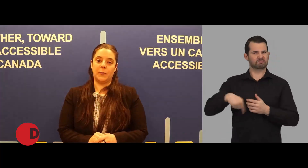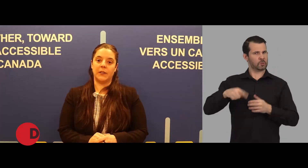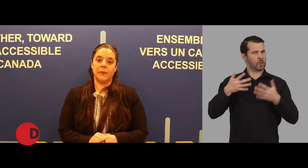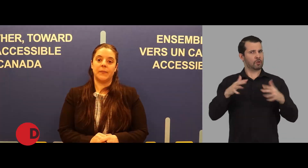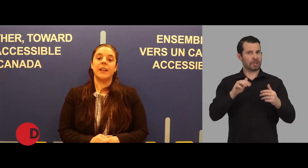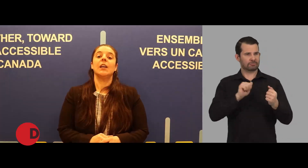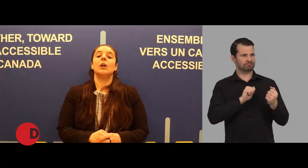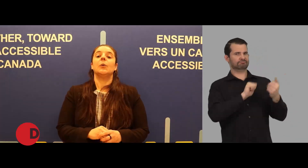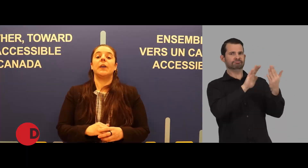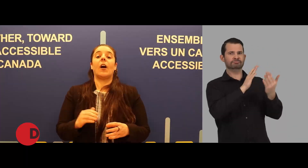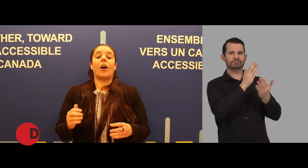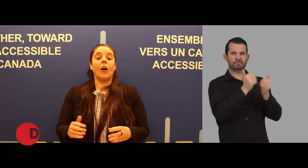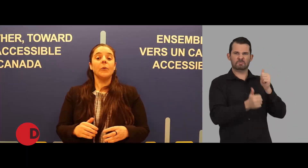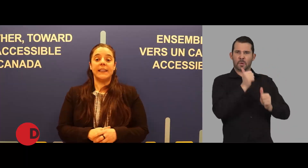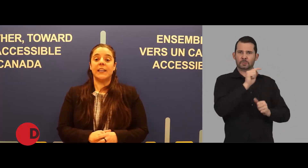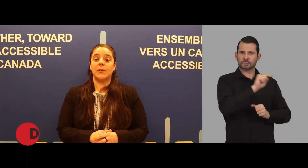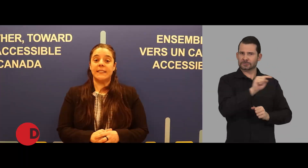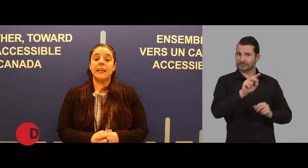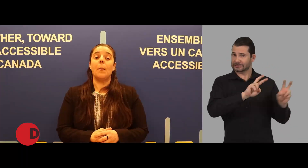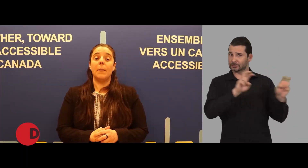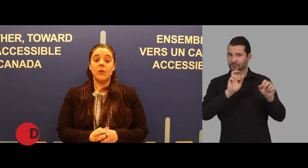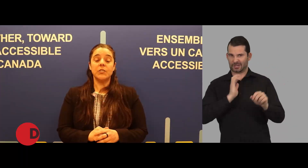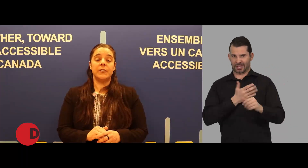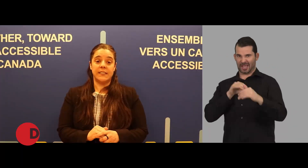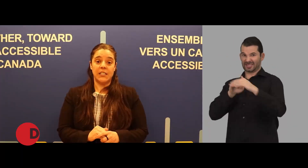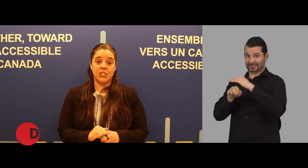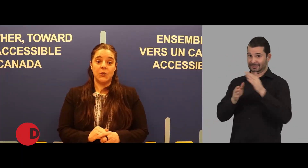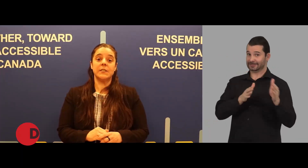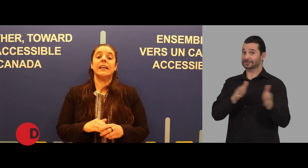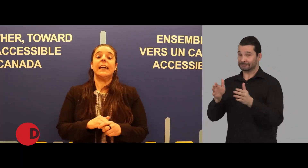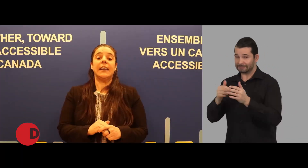We are already addressing most of these issues in our Accessibility Plan.